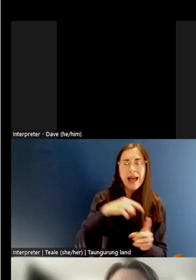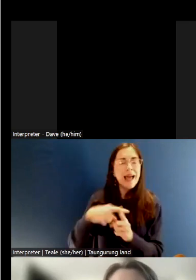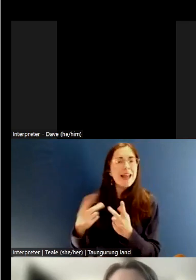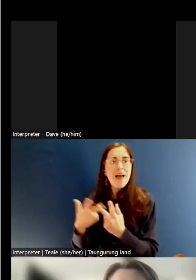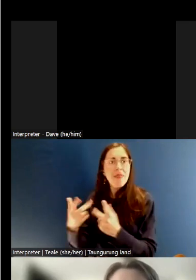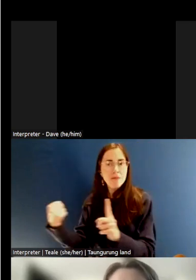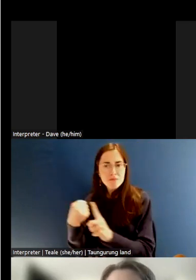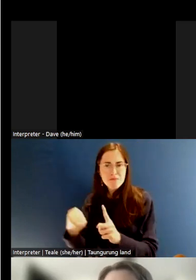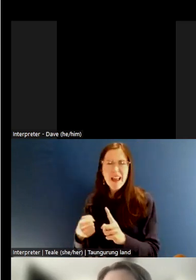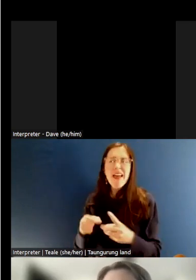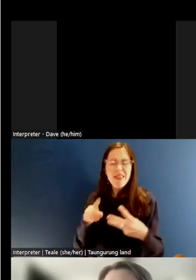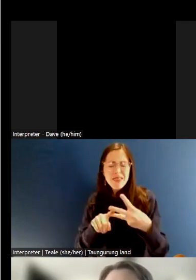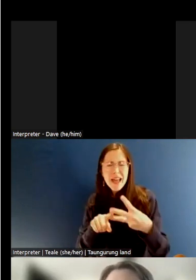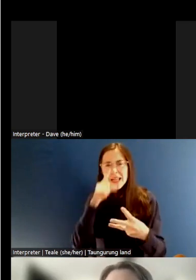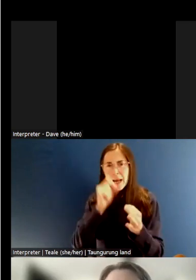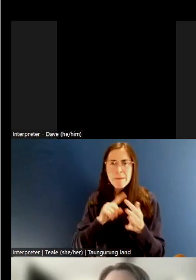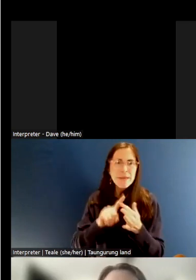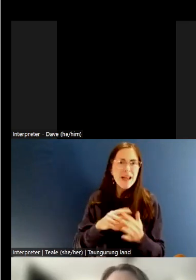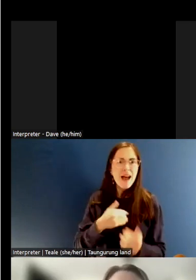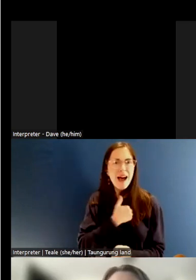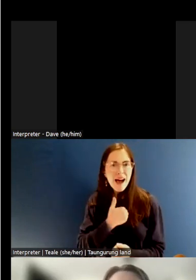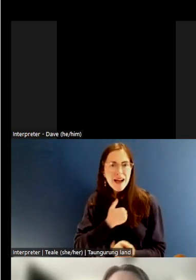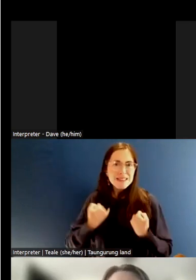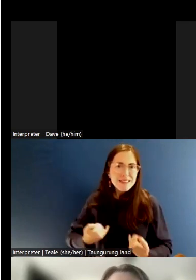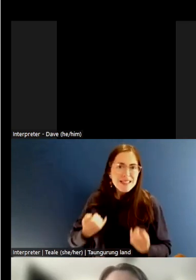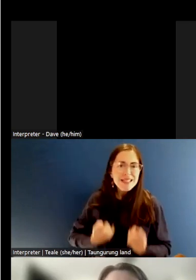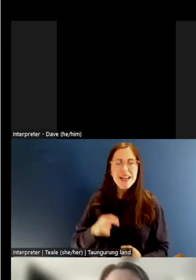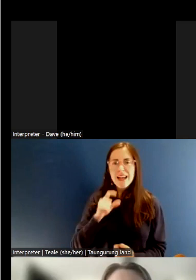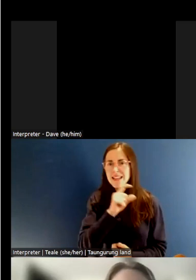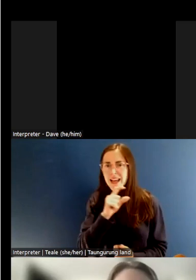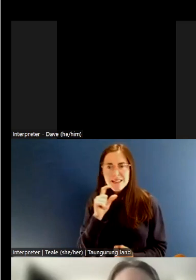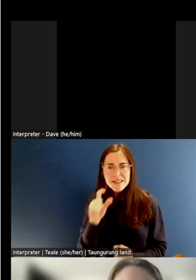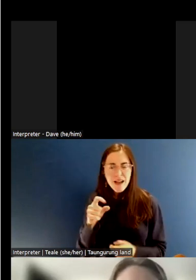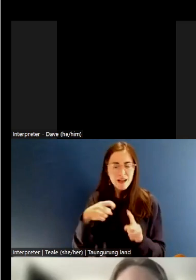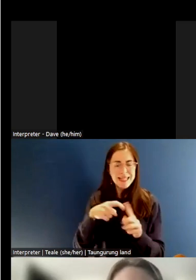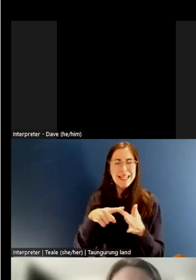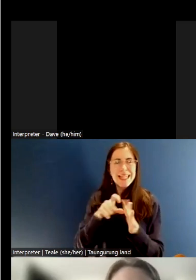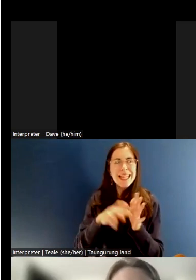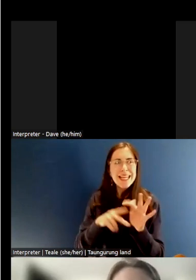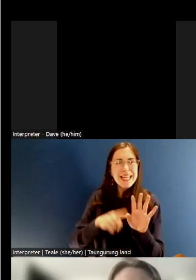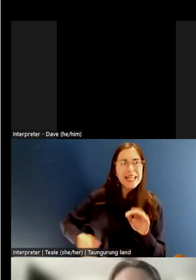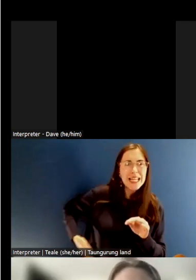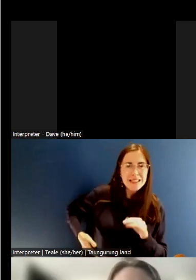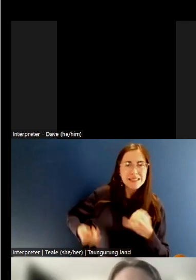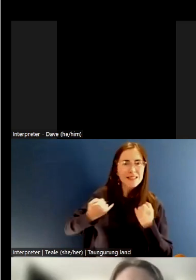diabetes, cancer, kidney disease where there's lots of different factors impacting, but genetics are playing a role.